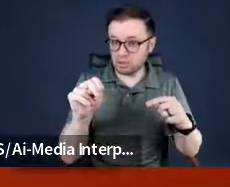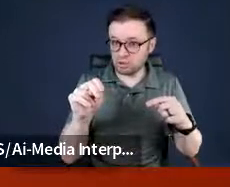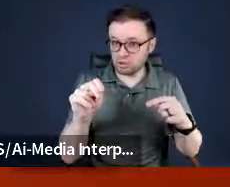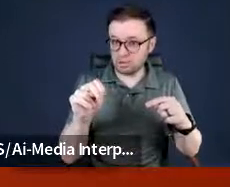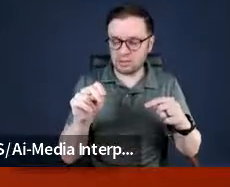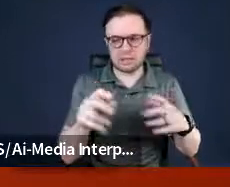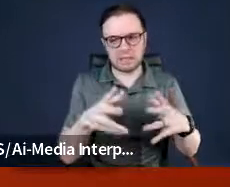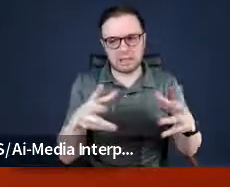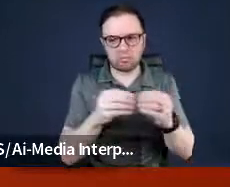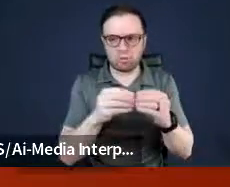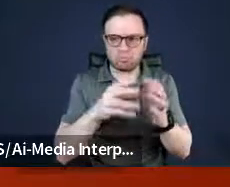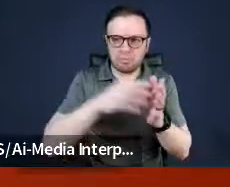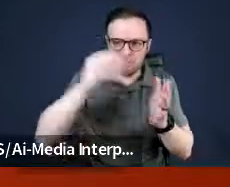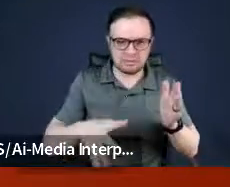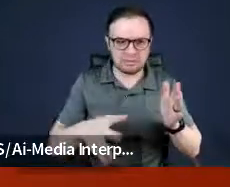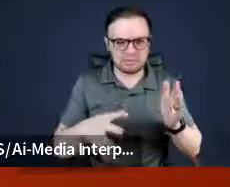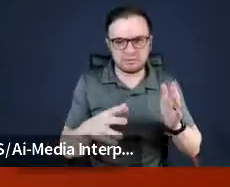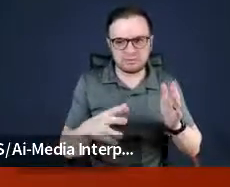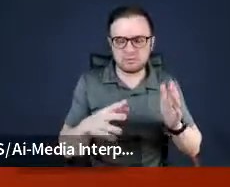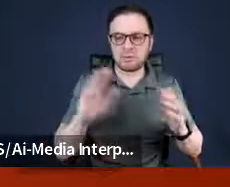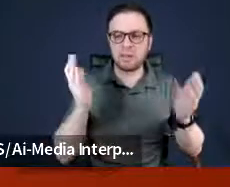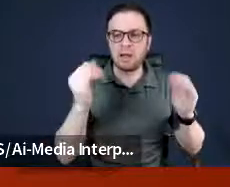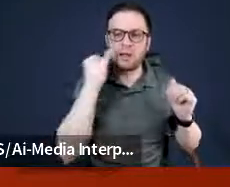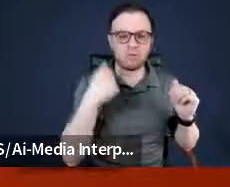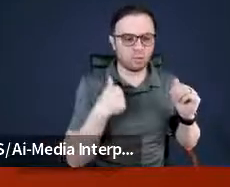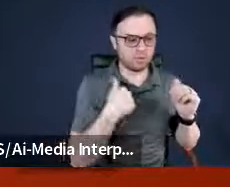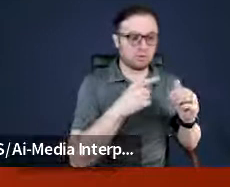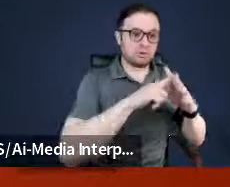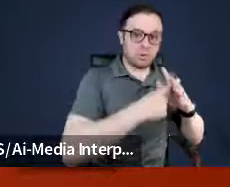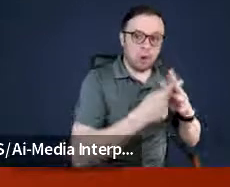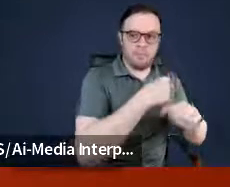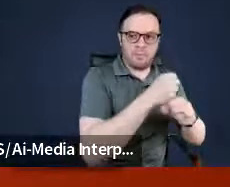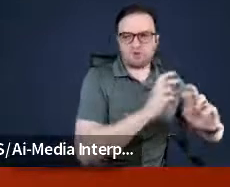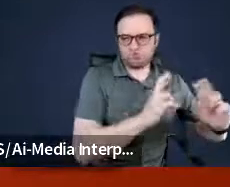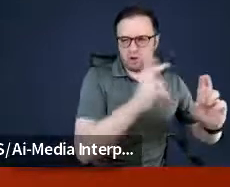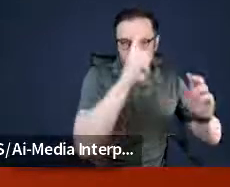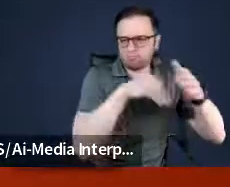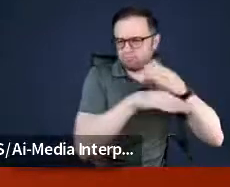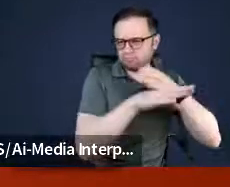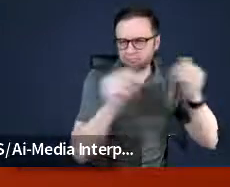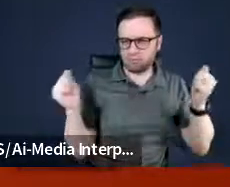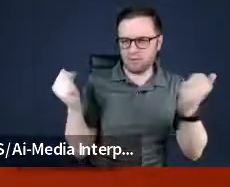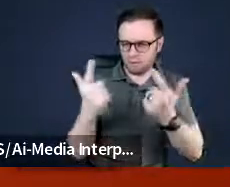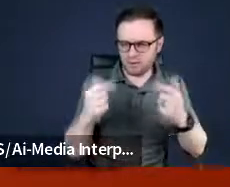approach, making sure that these IT solutions are born accessible and this is lots of backs and forwards having to